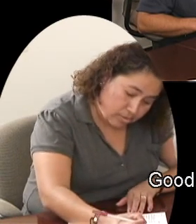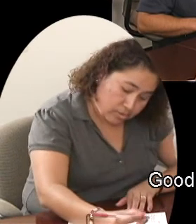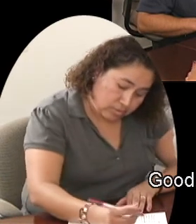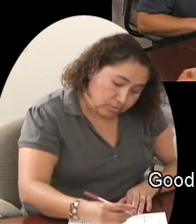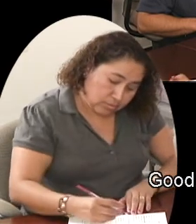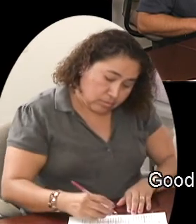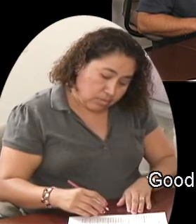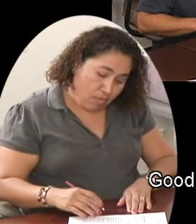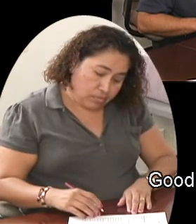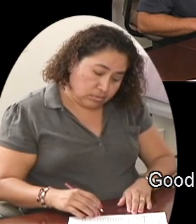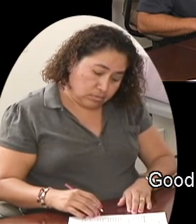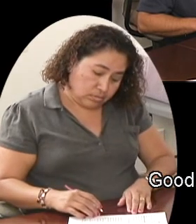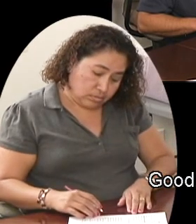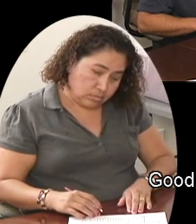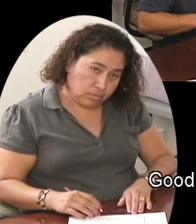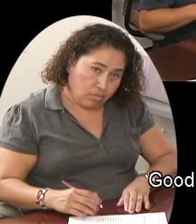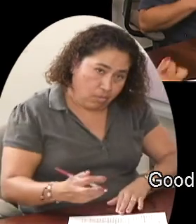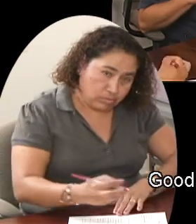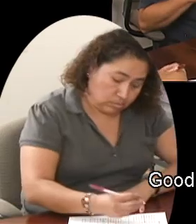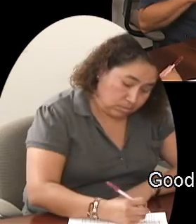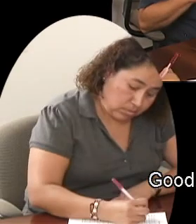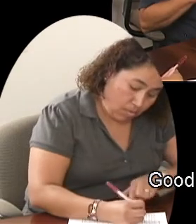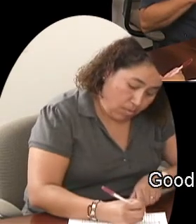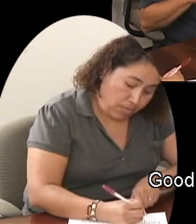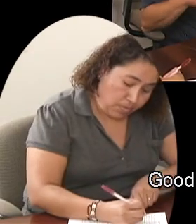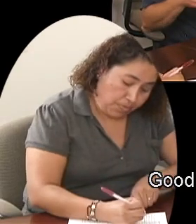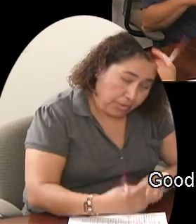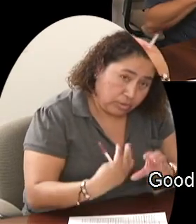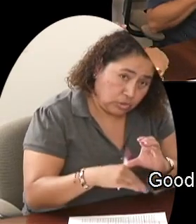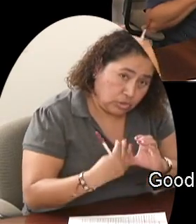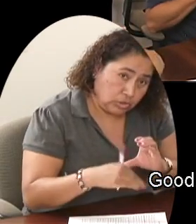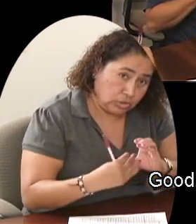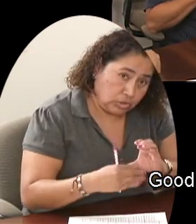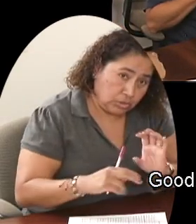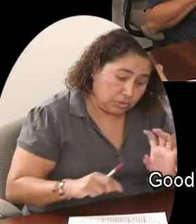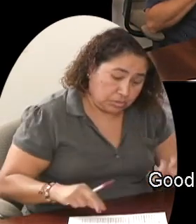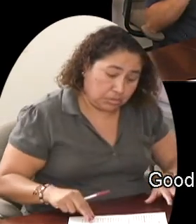Good. That's fine.